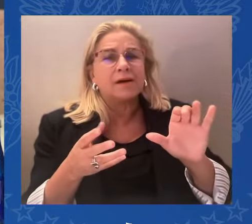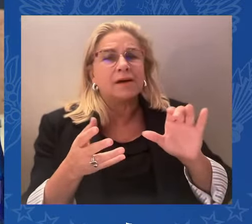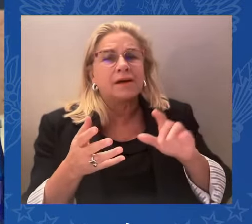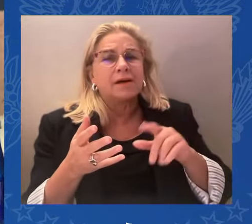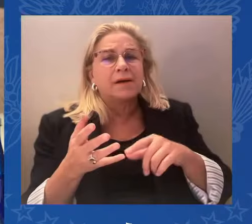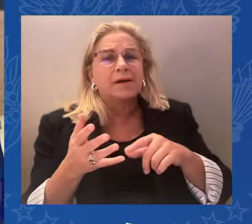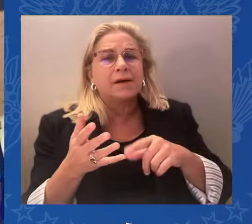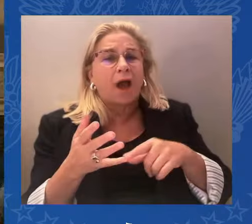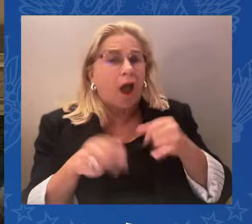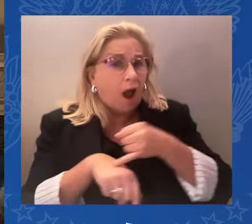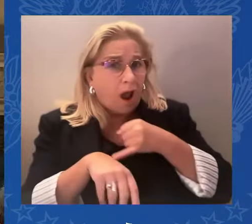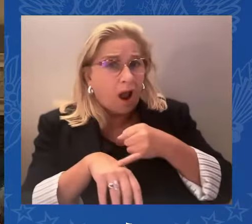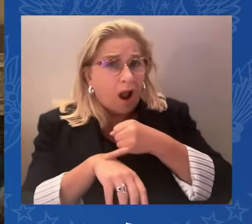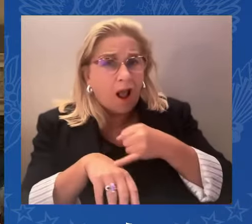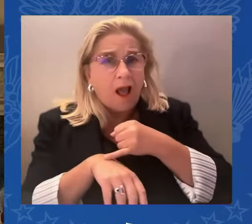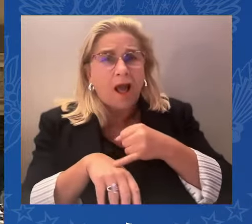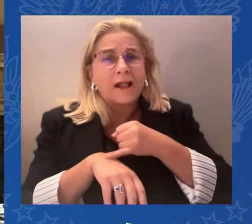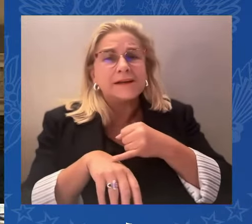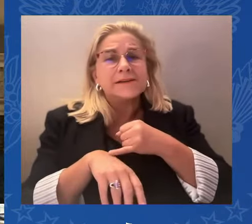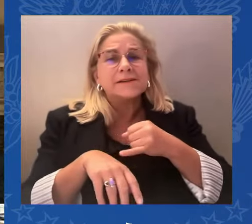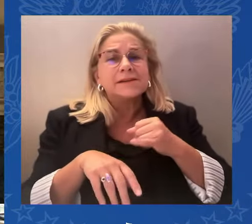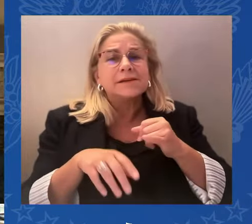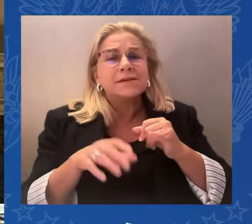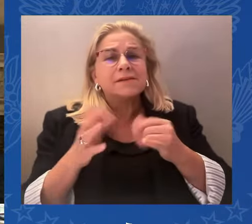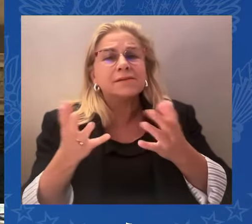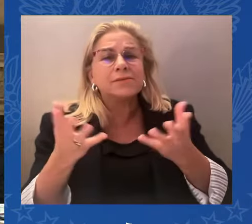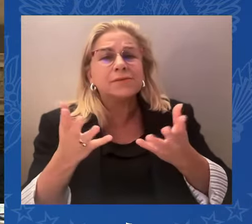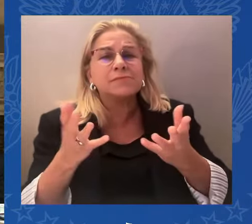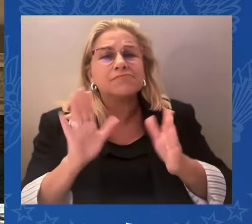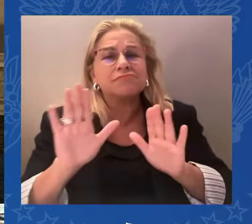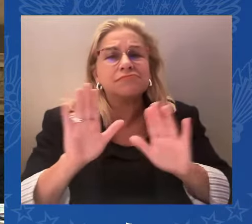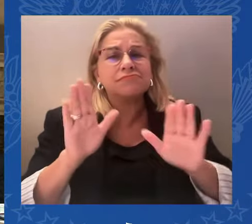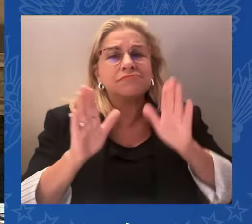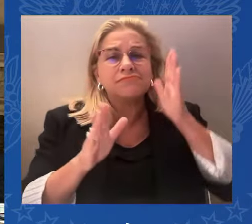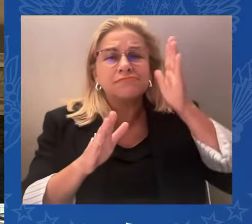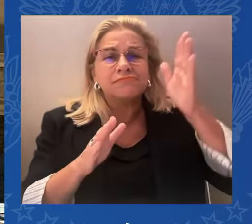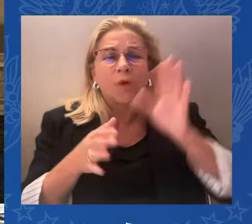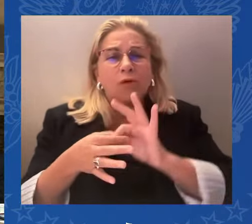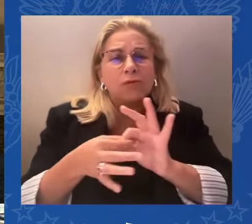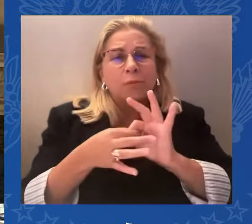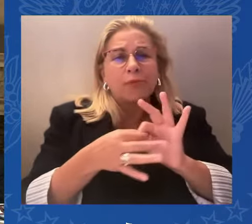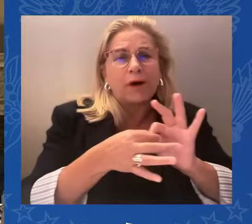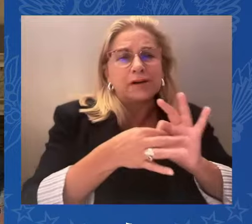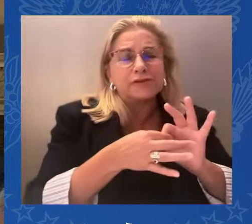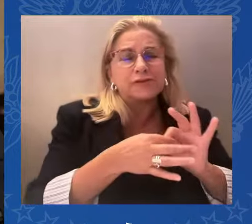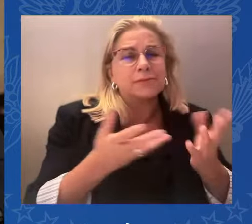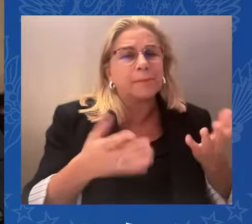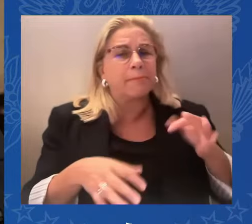Thank you. President Biden: Thank you. Prime Minister.